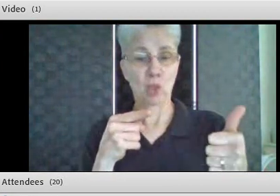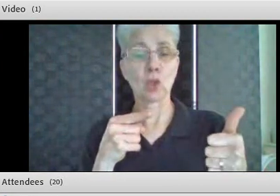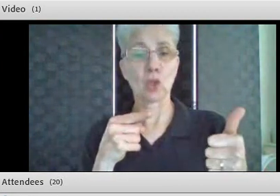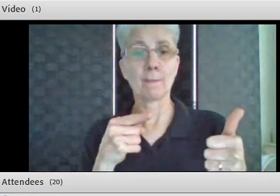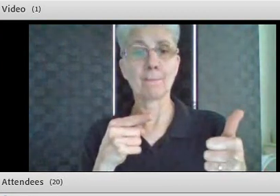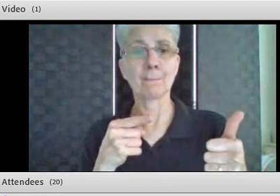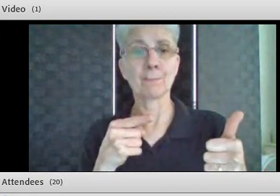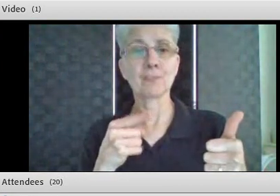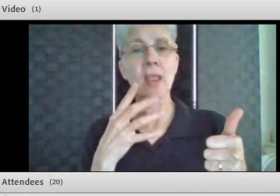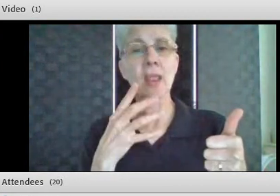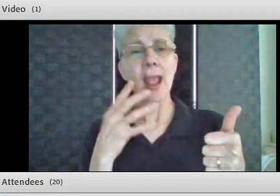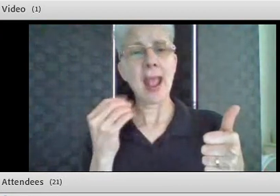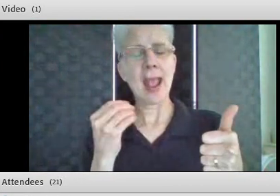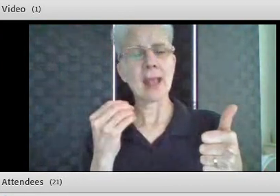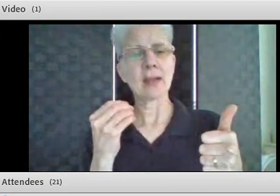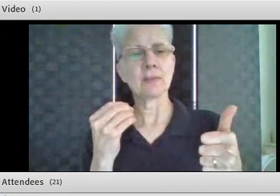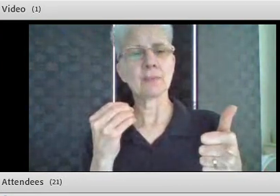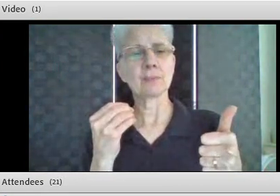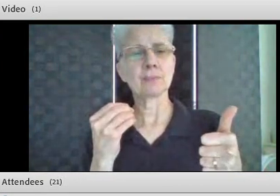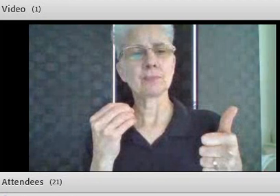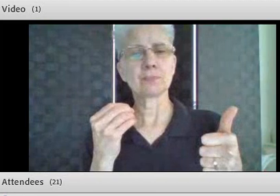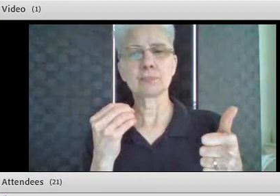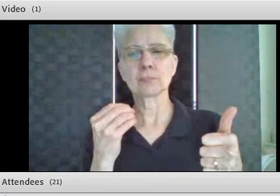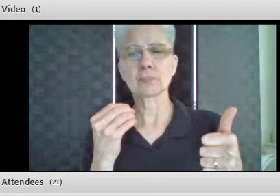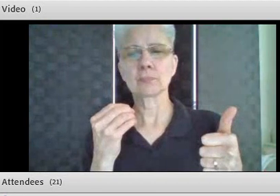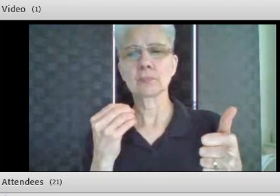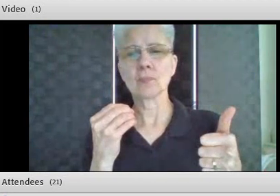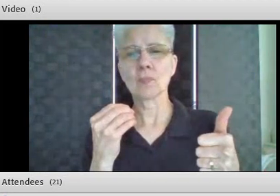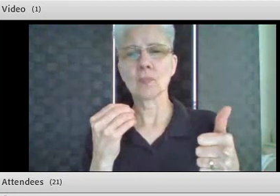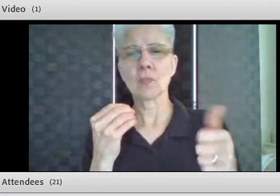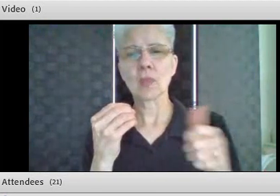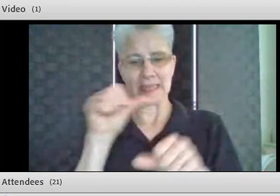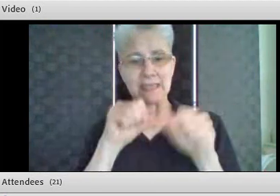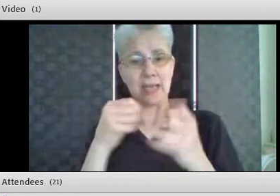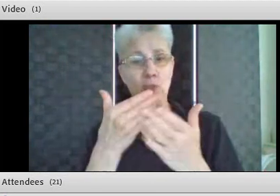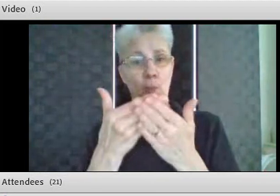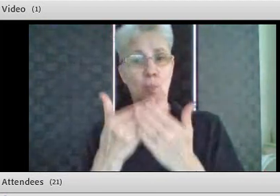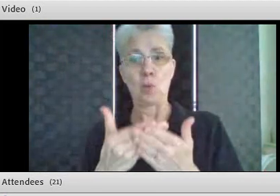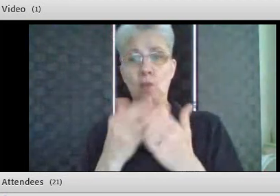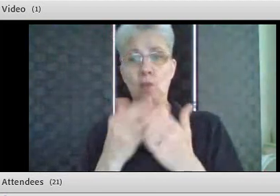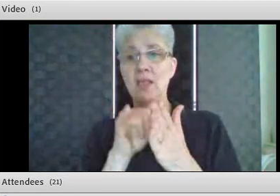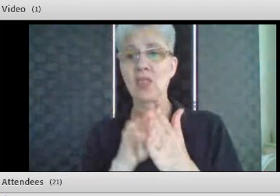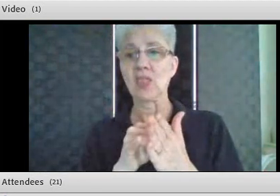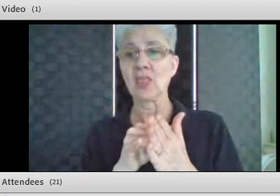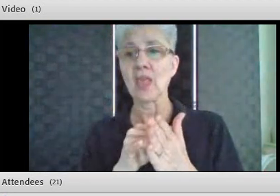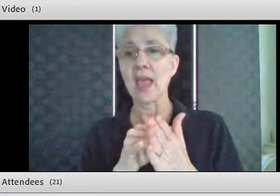and they process things at a different rate and a different pattern